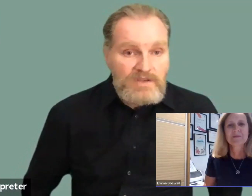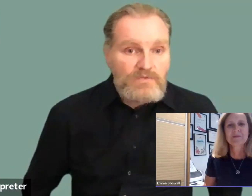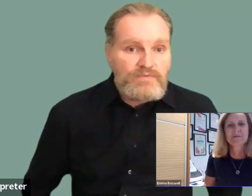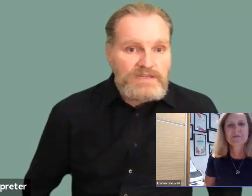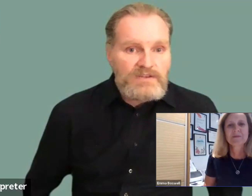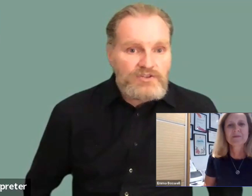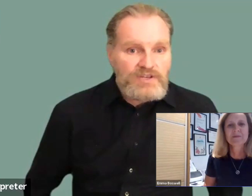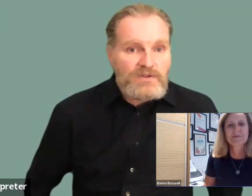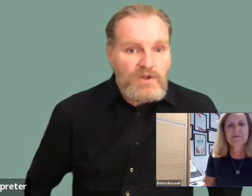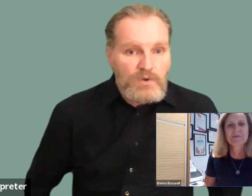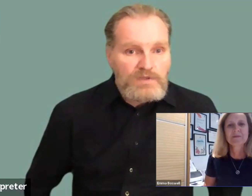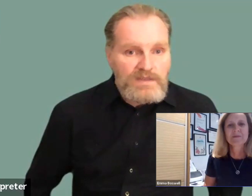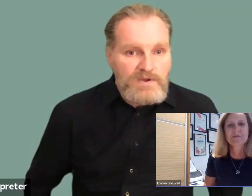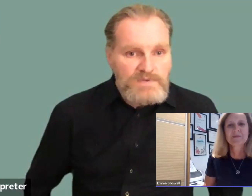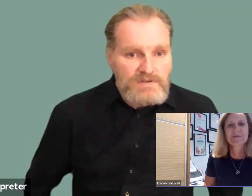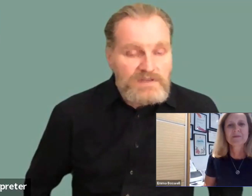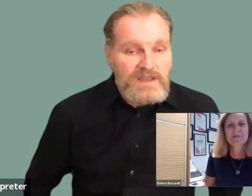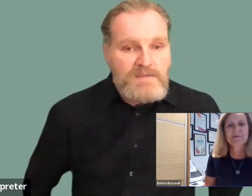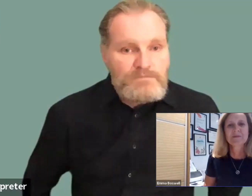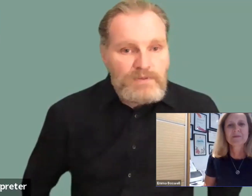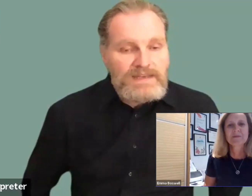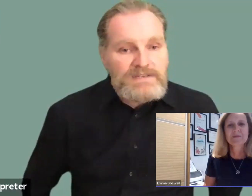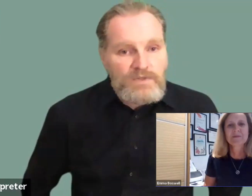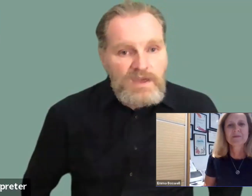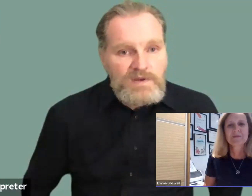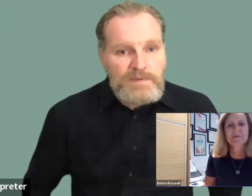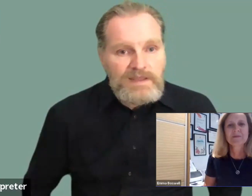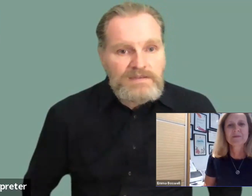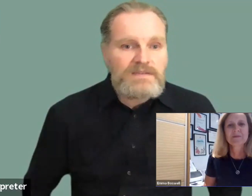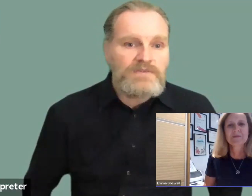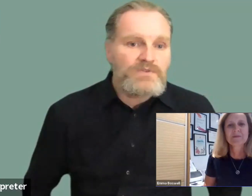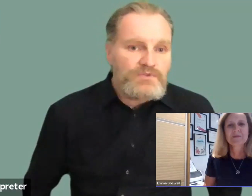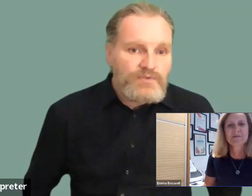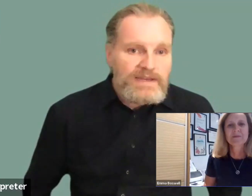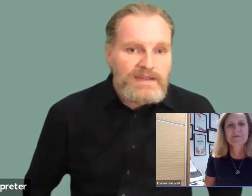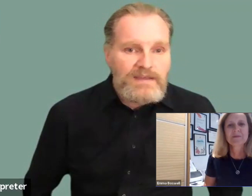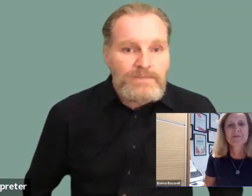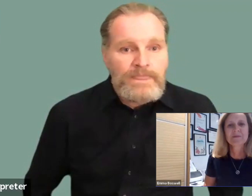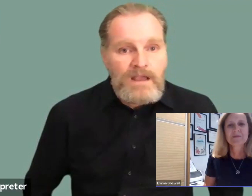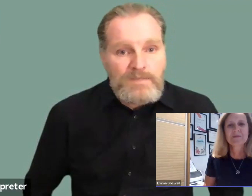so the research is on hold at the moment. But that is not the only place; there is Australia,